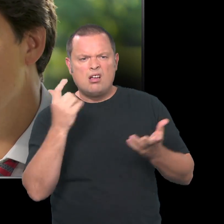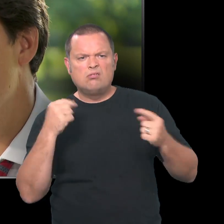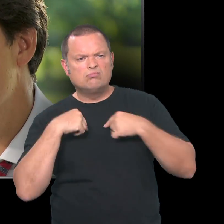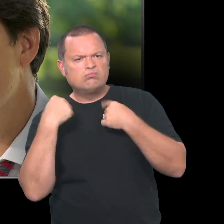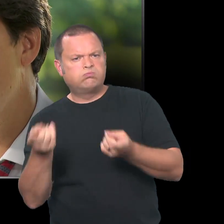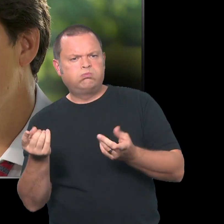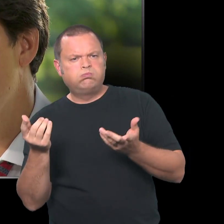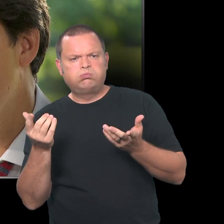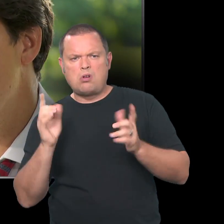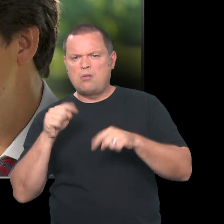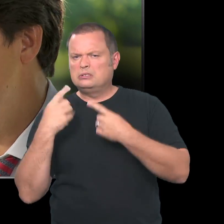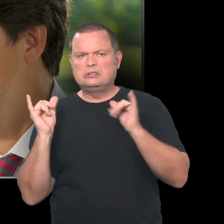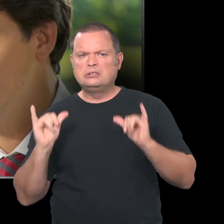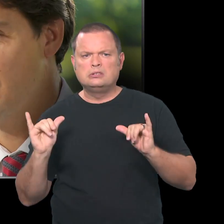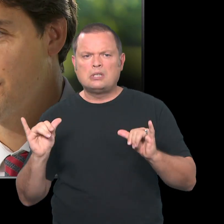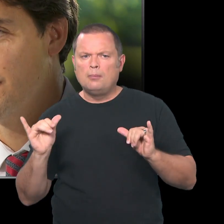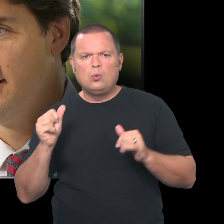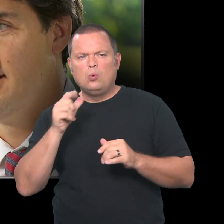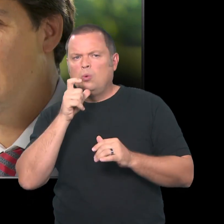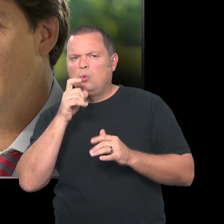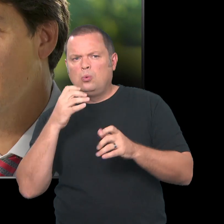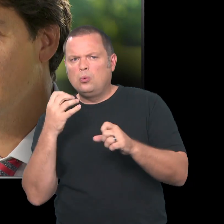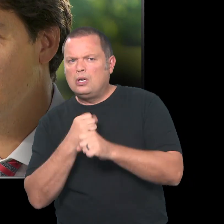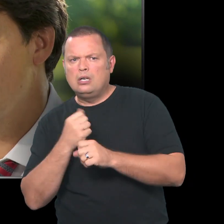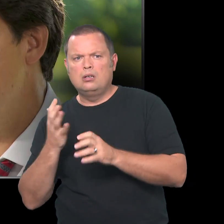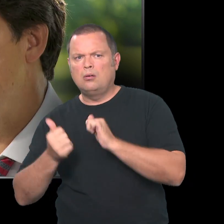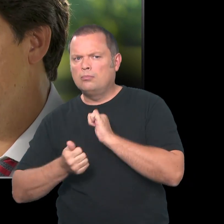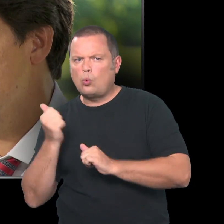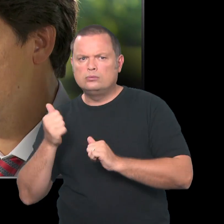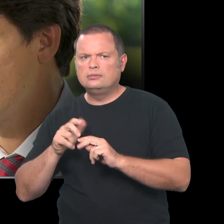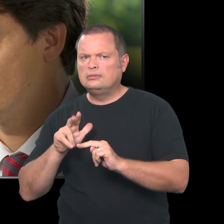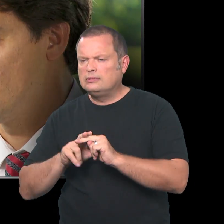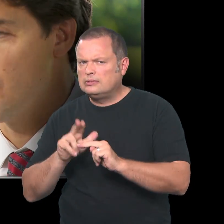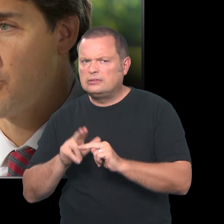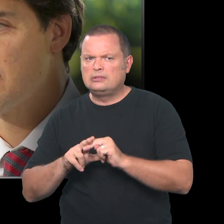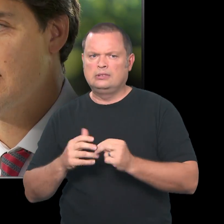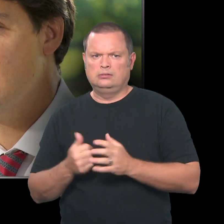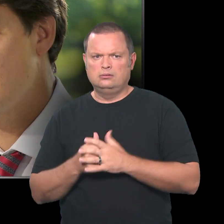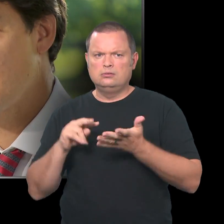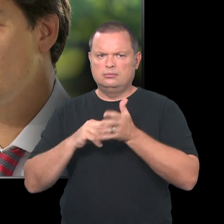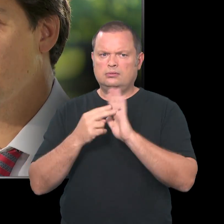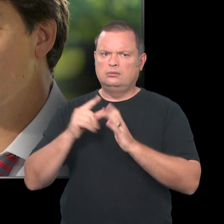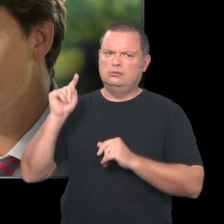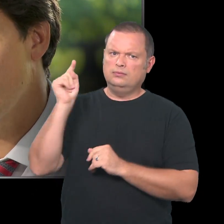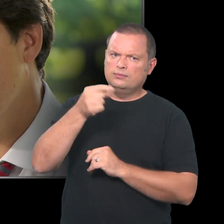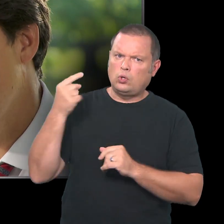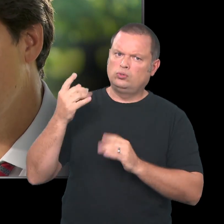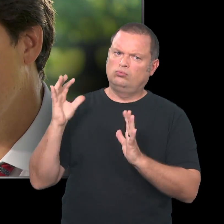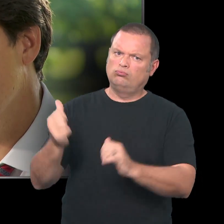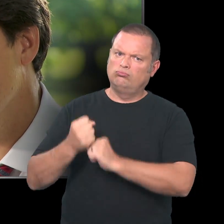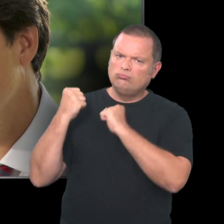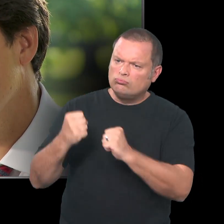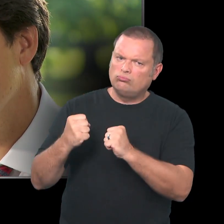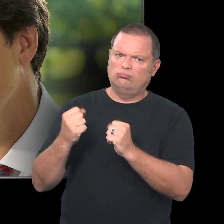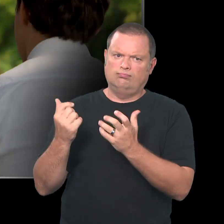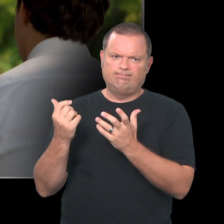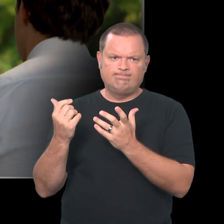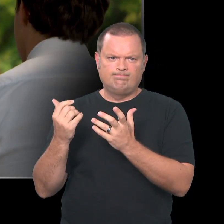Yes, that's the way it has always been. Whoever commands the most seats